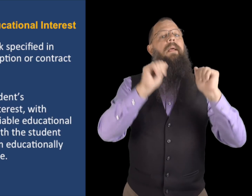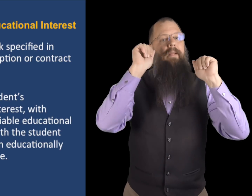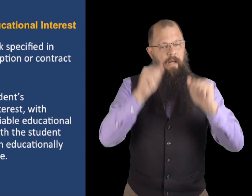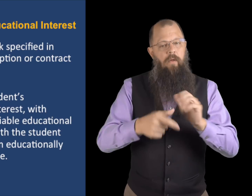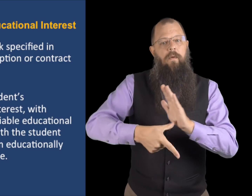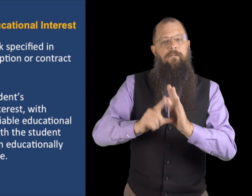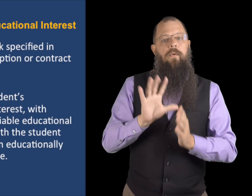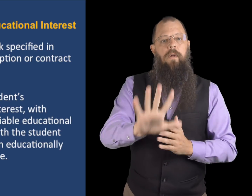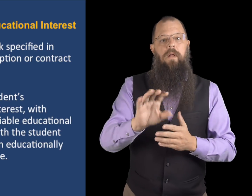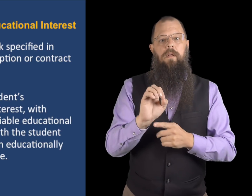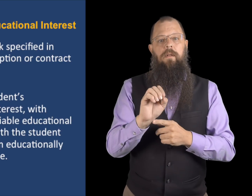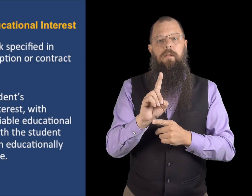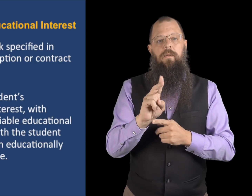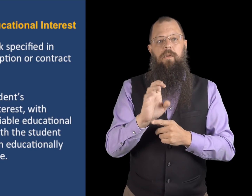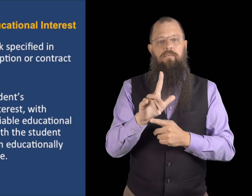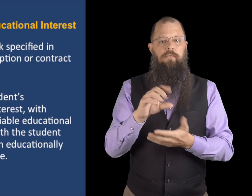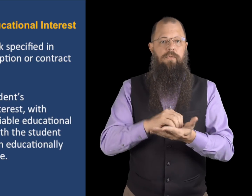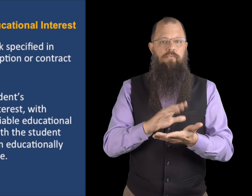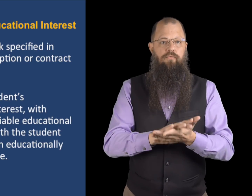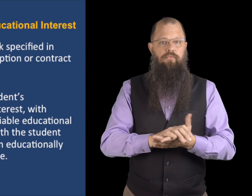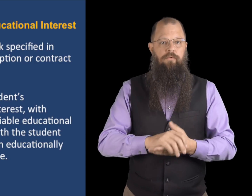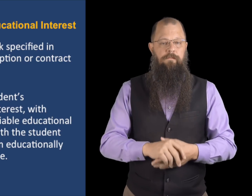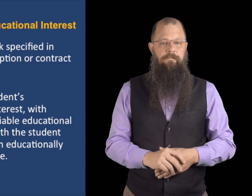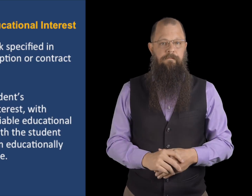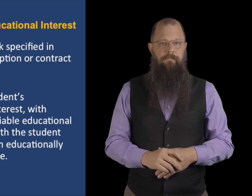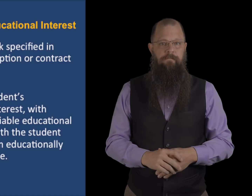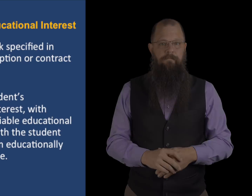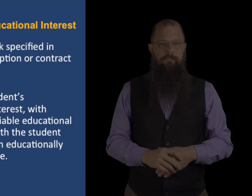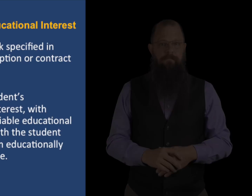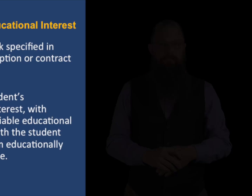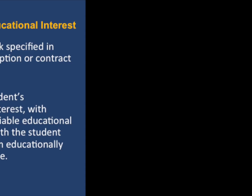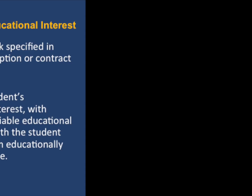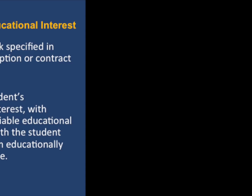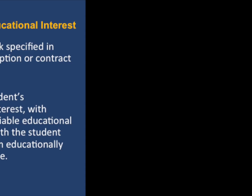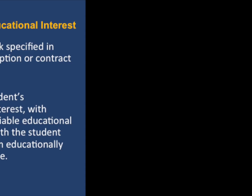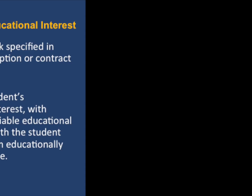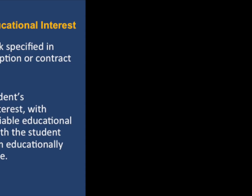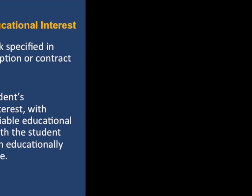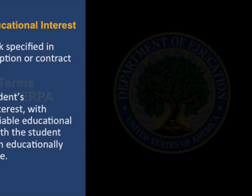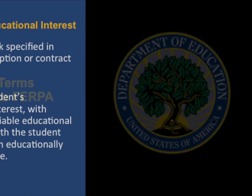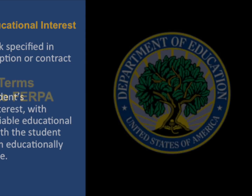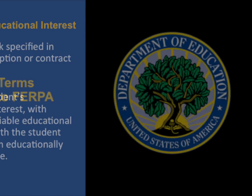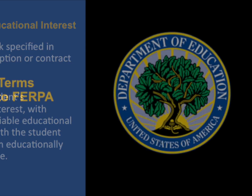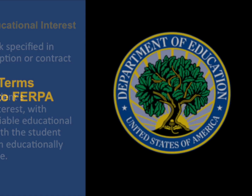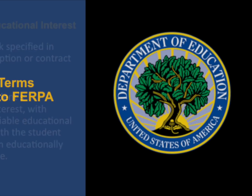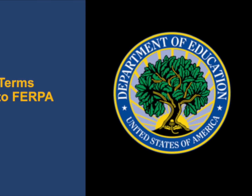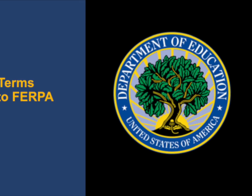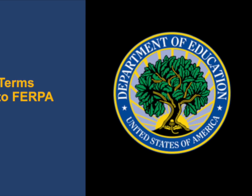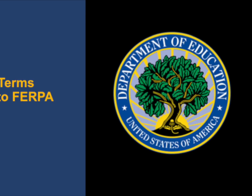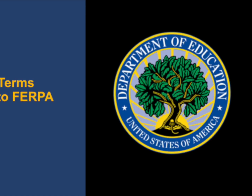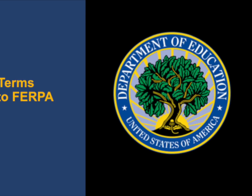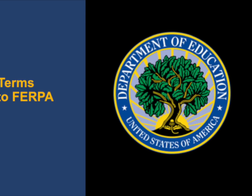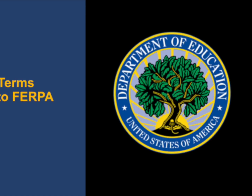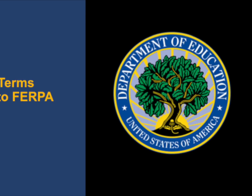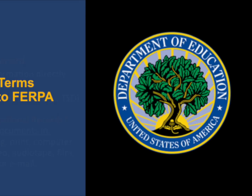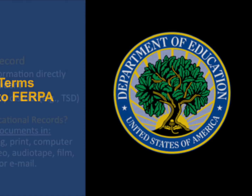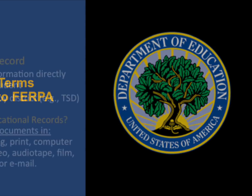educational interest, which means they are able to review the student's educational records.